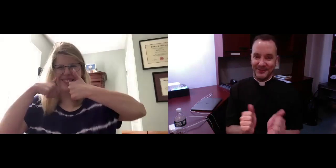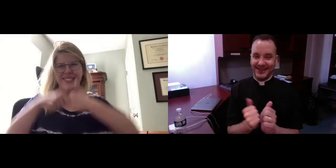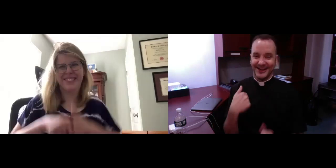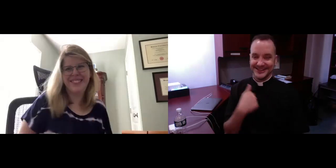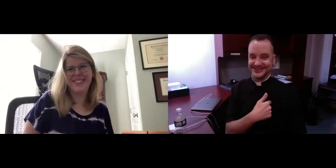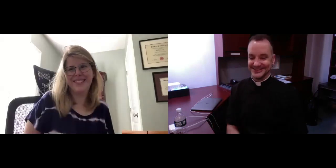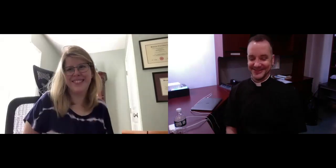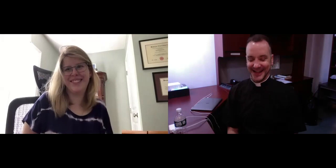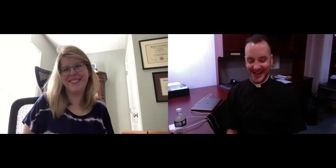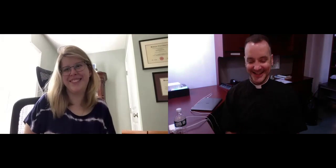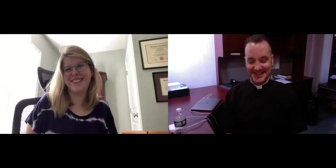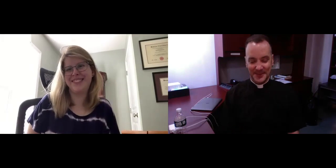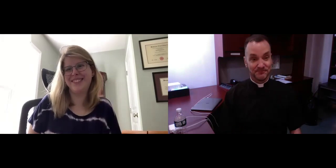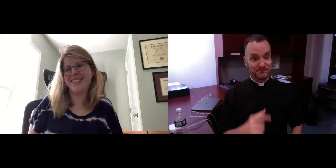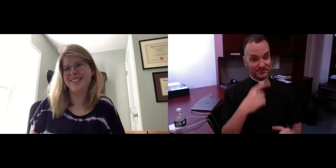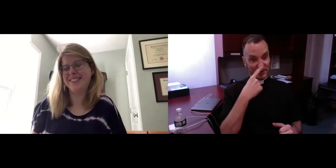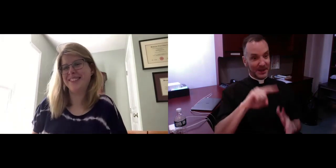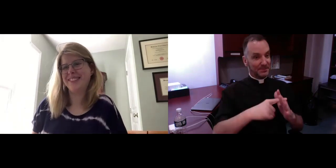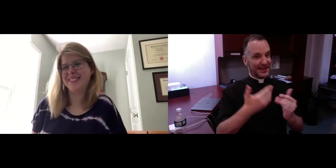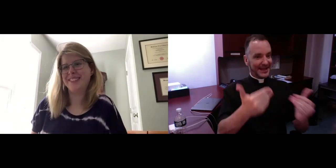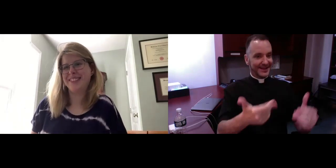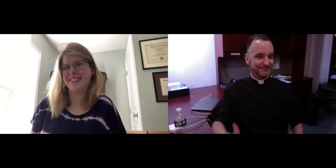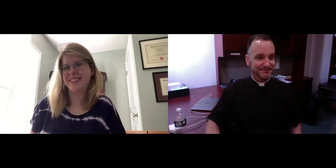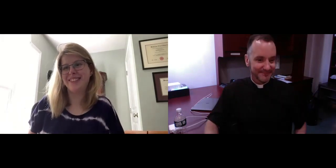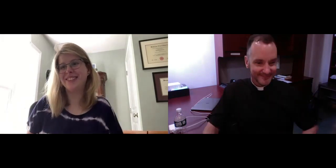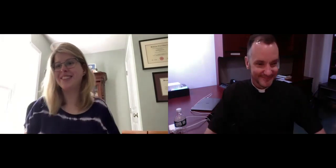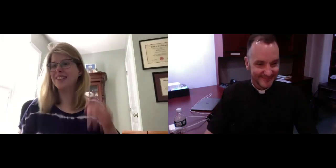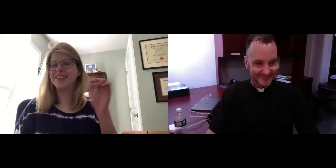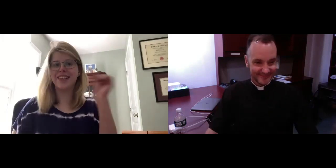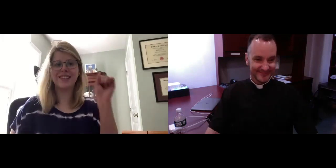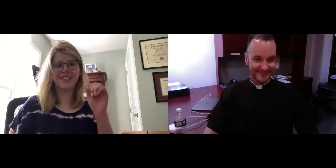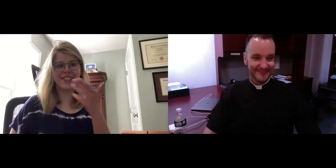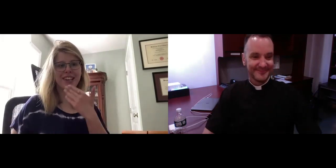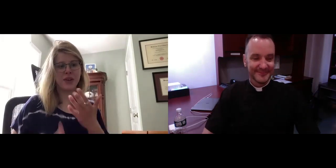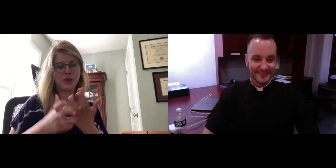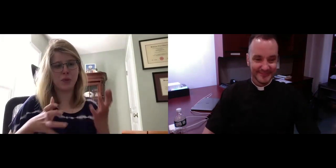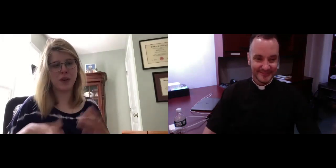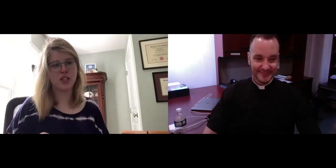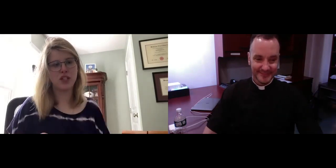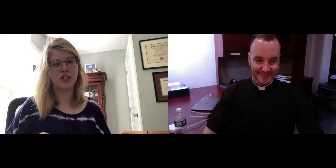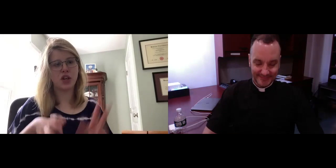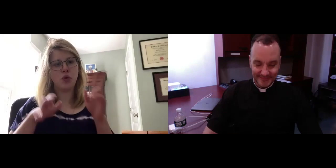It's good to have her back with us. So Karina, take it away.